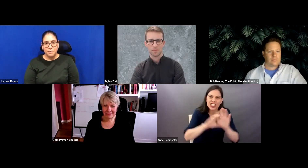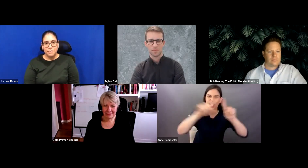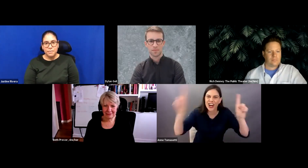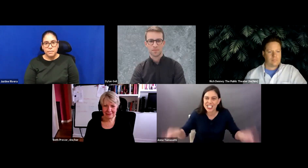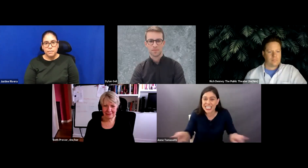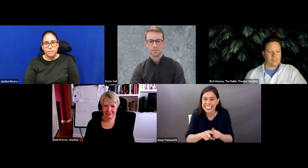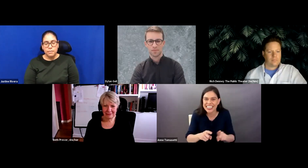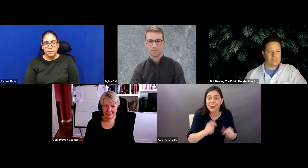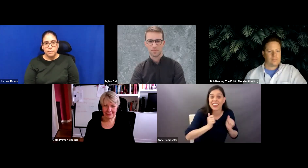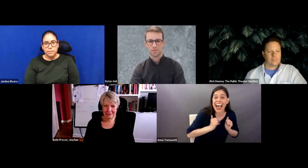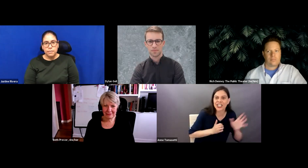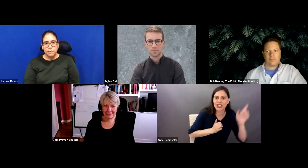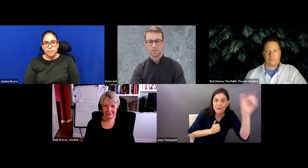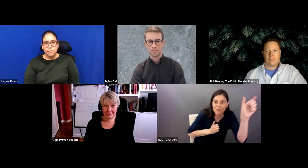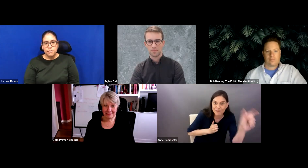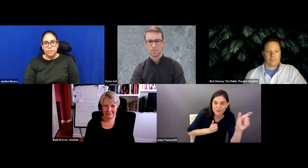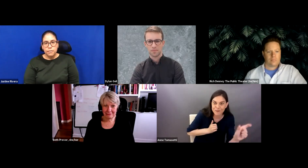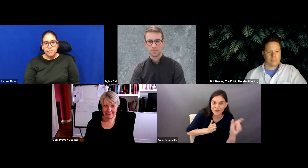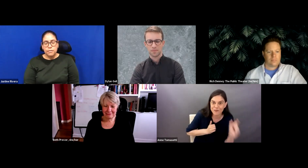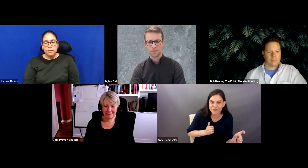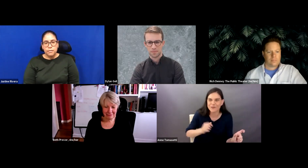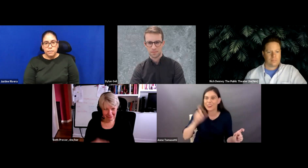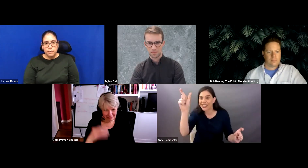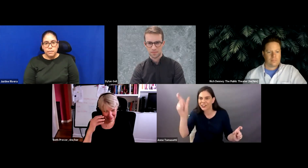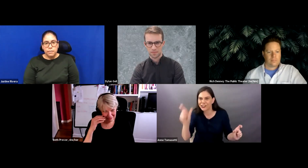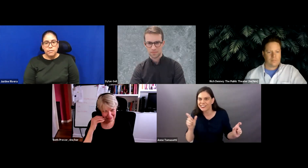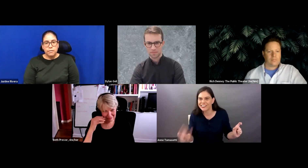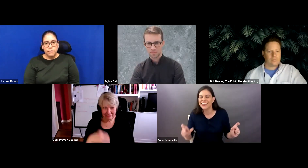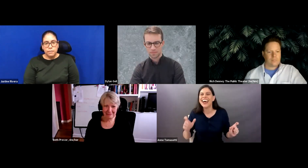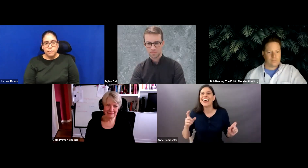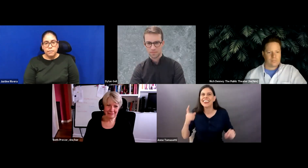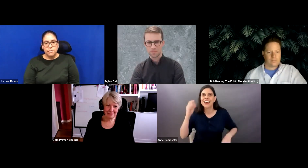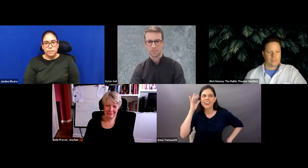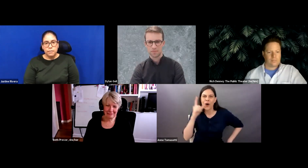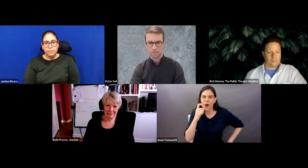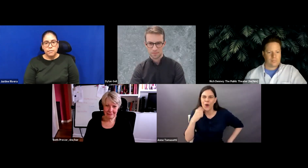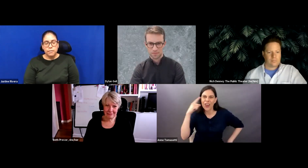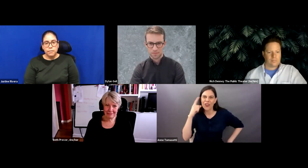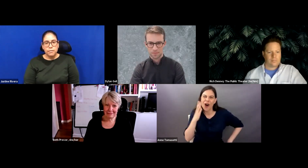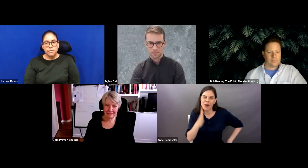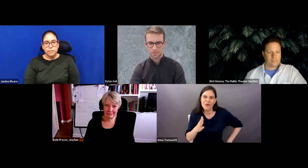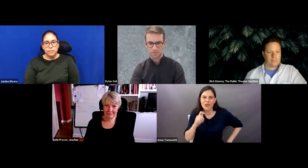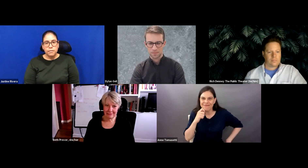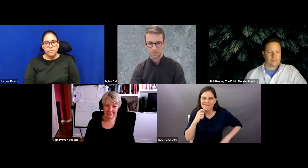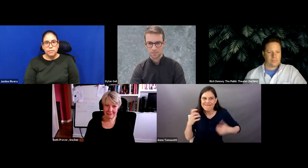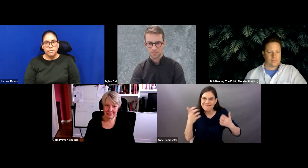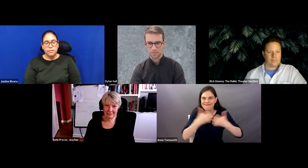that I wanted, and I had a picture board with everybody's faces that I wanted. So I had the Deaf artists and the hearing